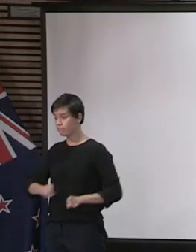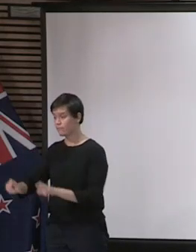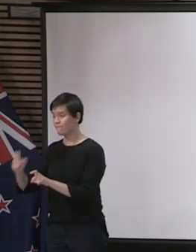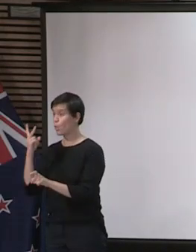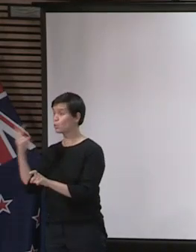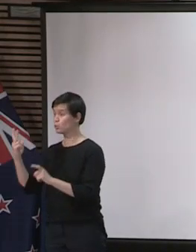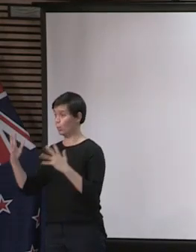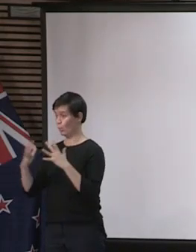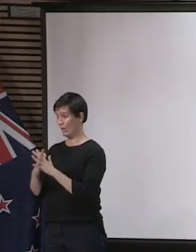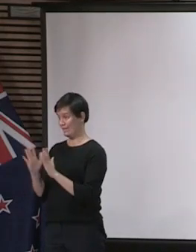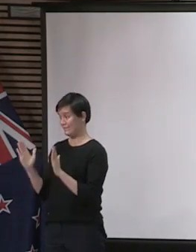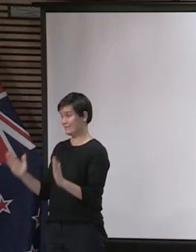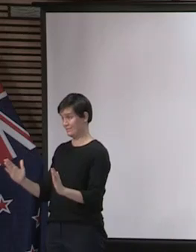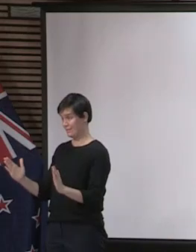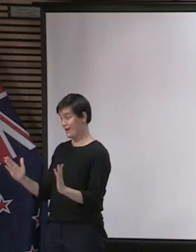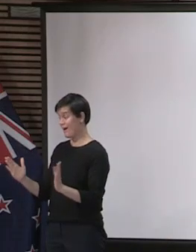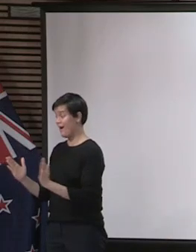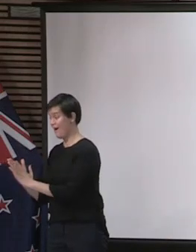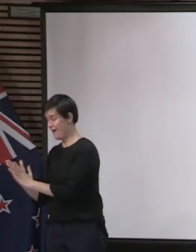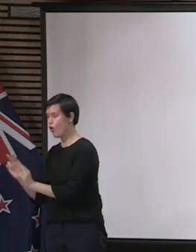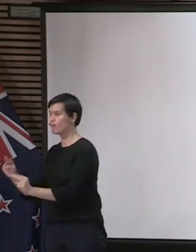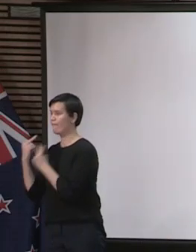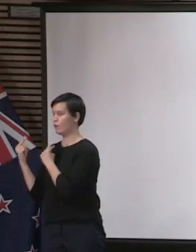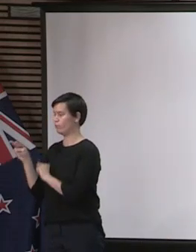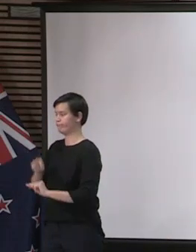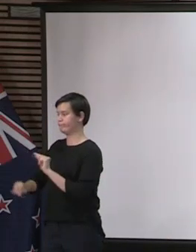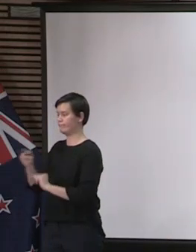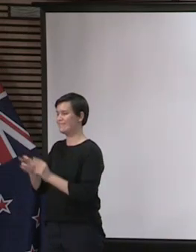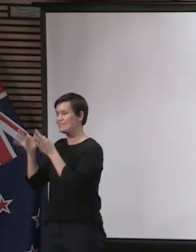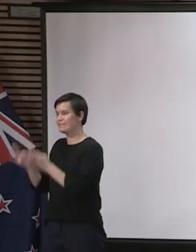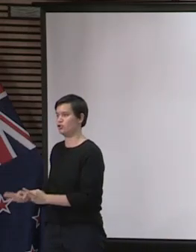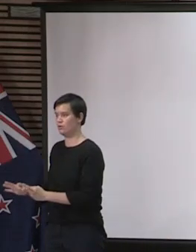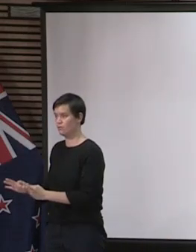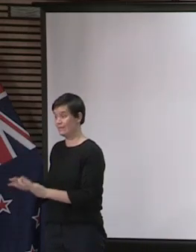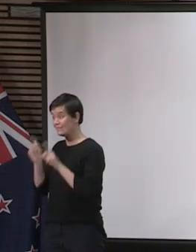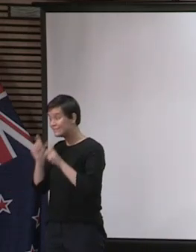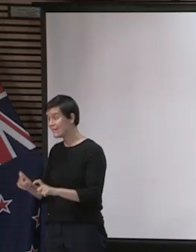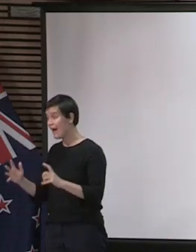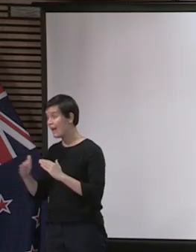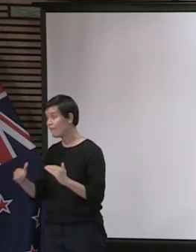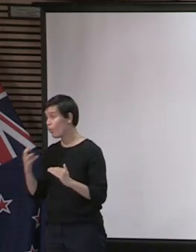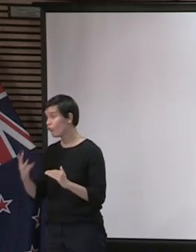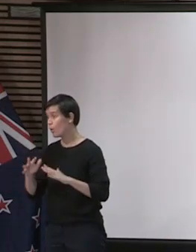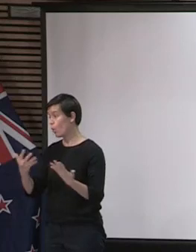throughout. We obviously have said we will revise it after